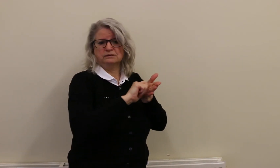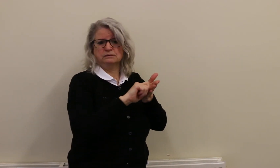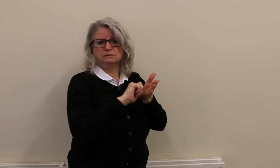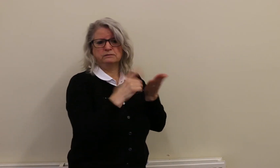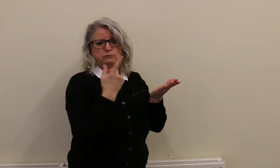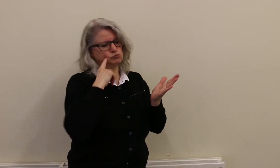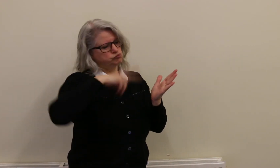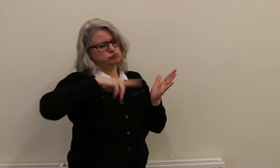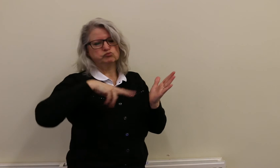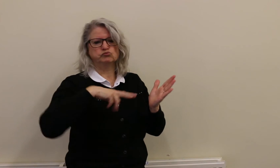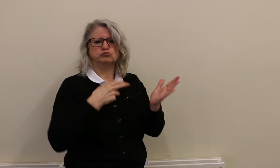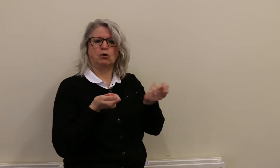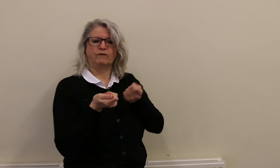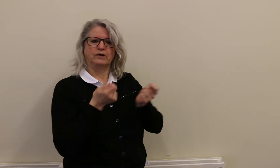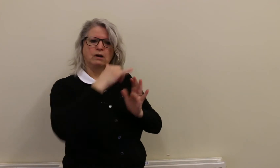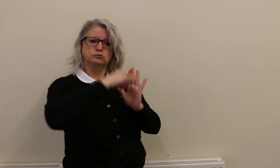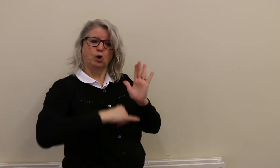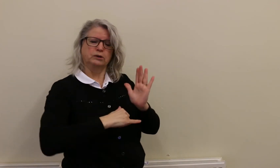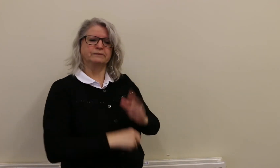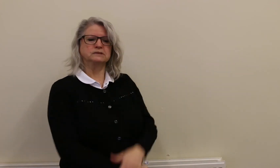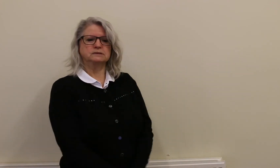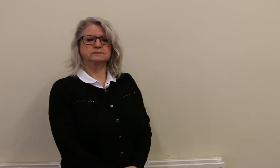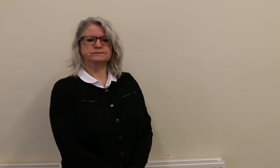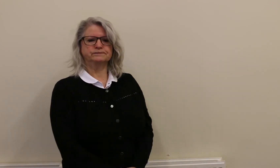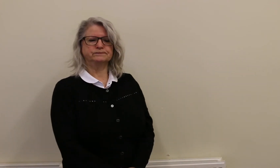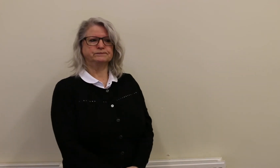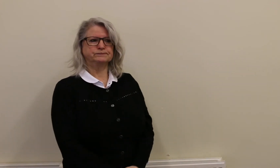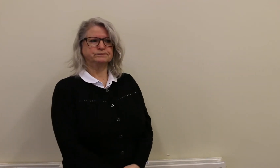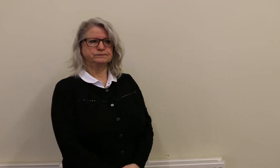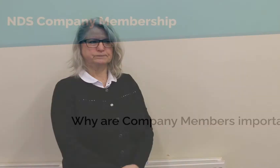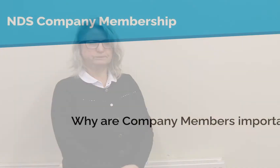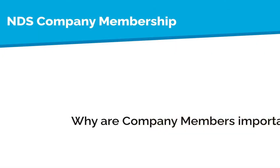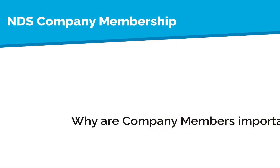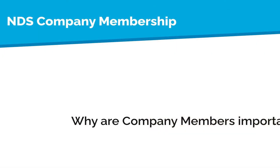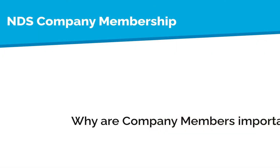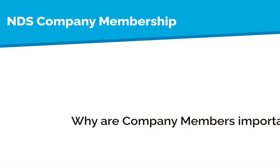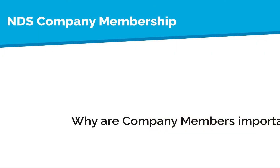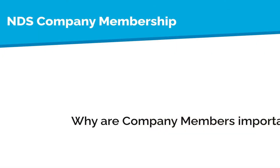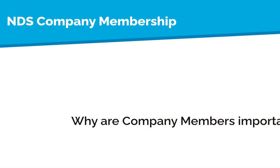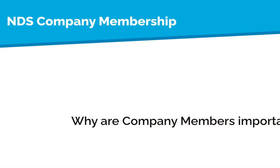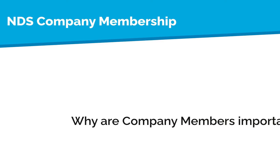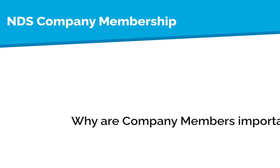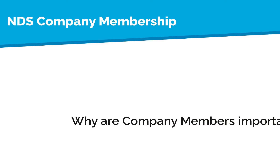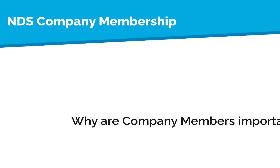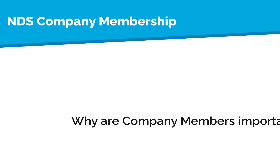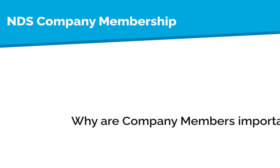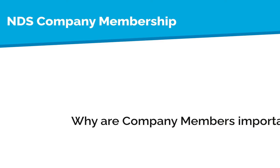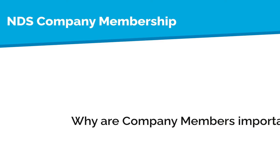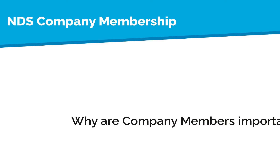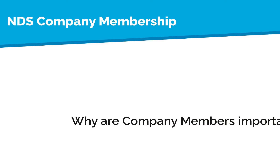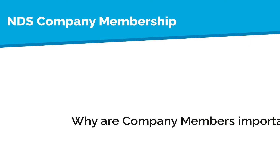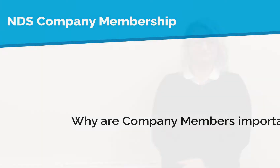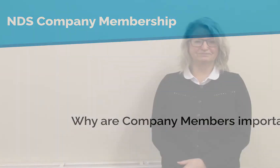they can go to the NDS office and ask for it.